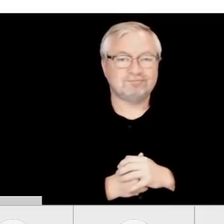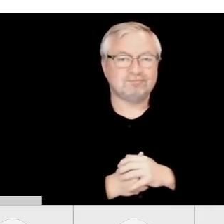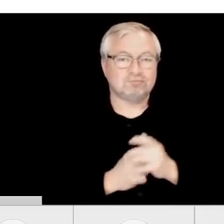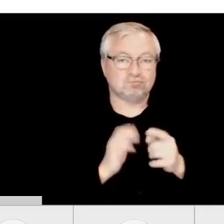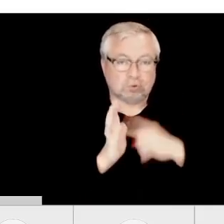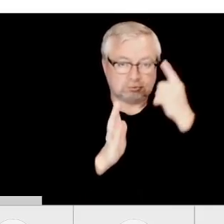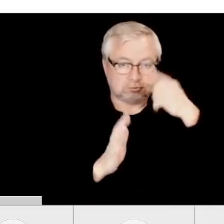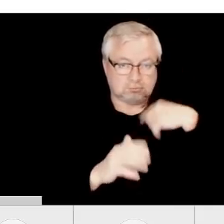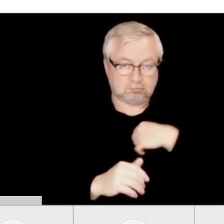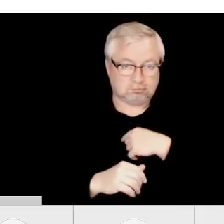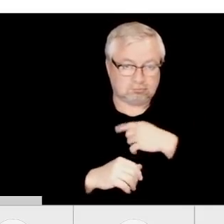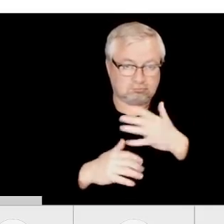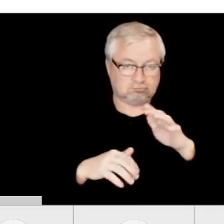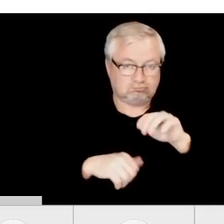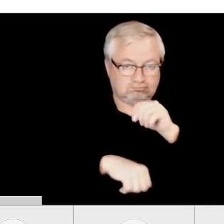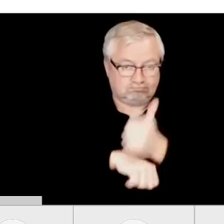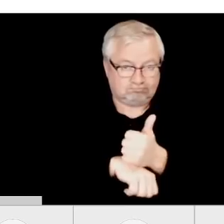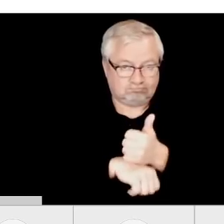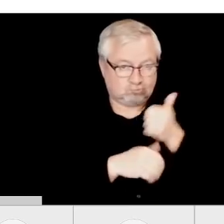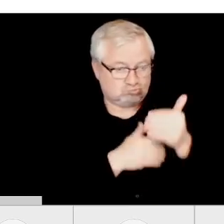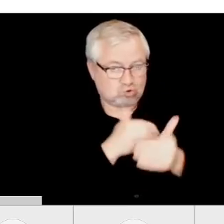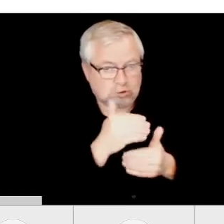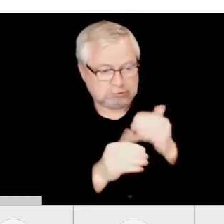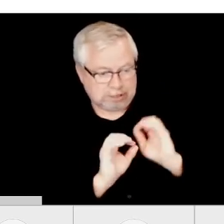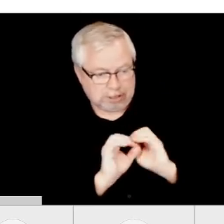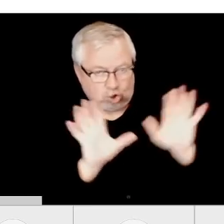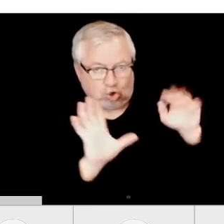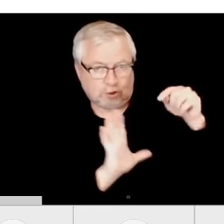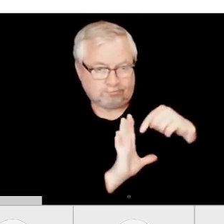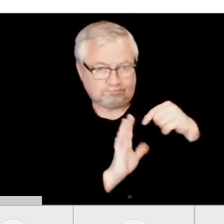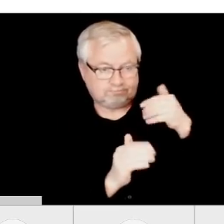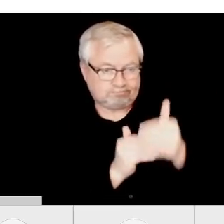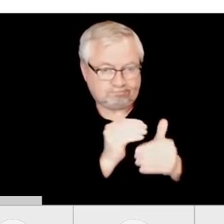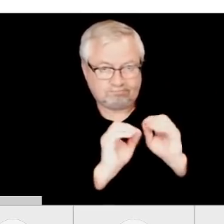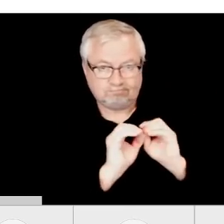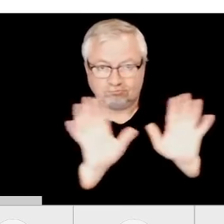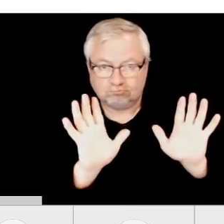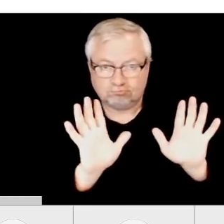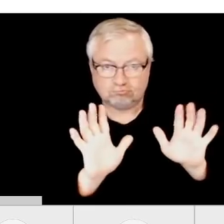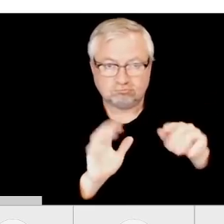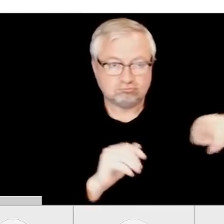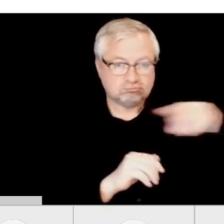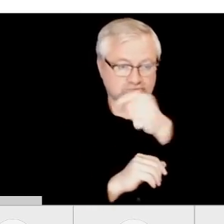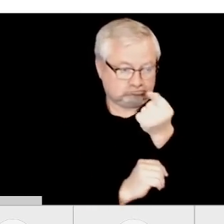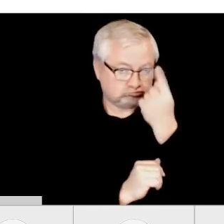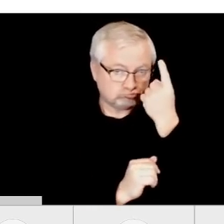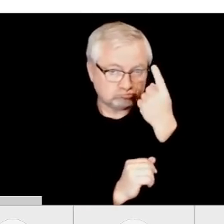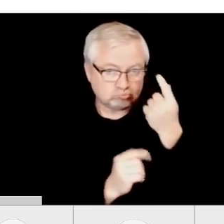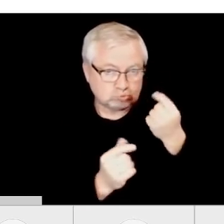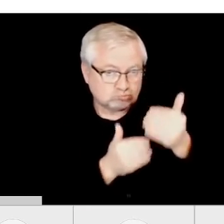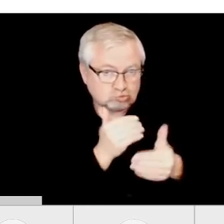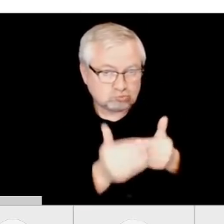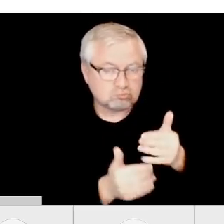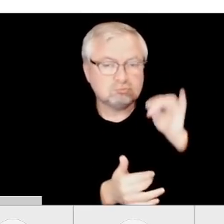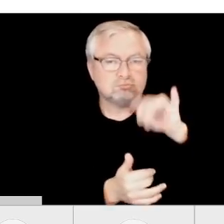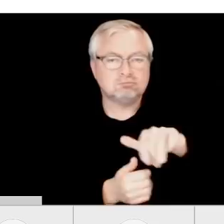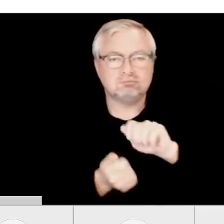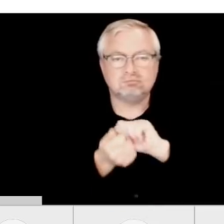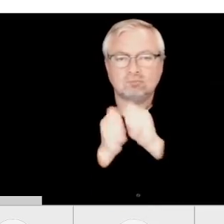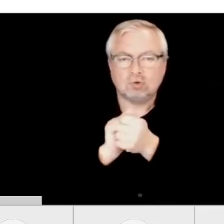really clear and fully understood I think we can update our test scenarios.